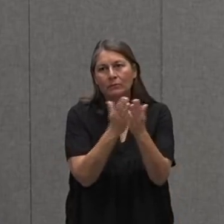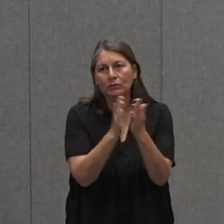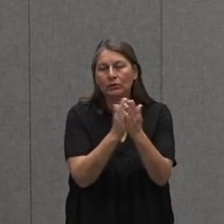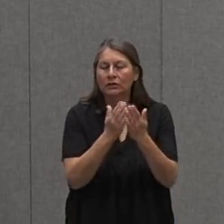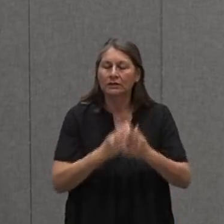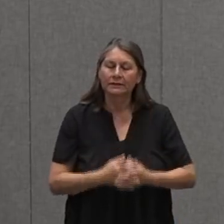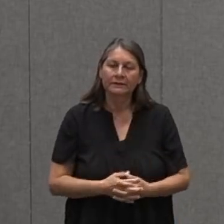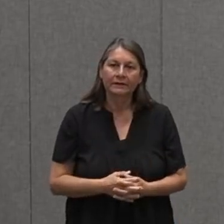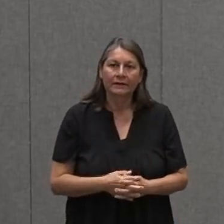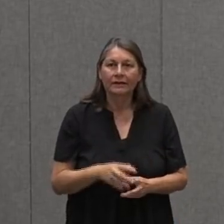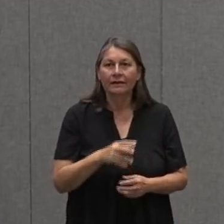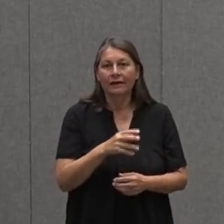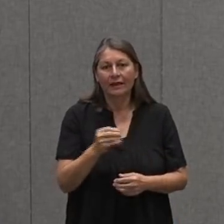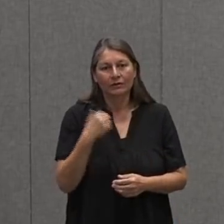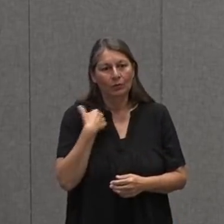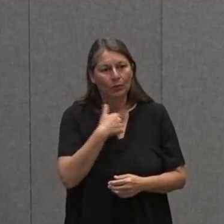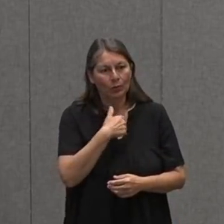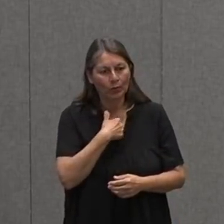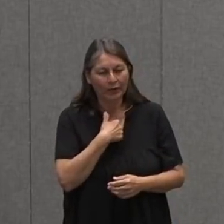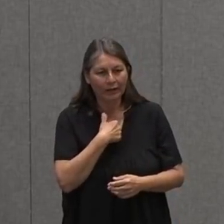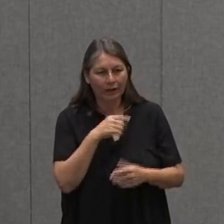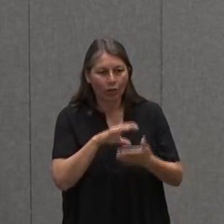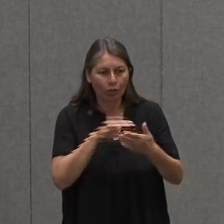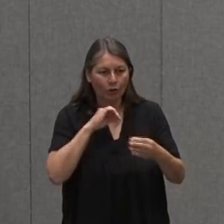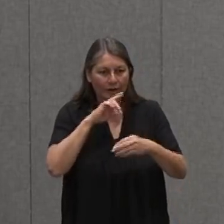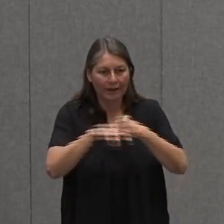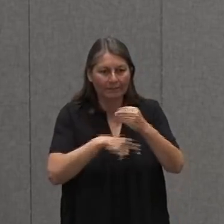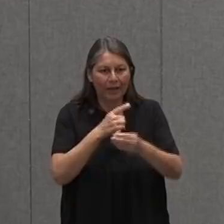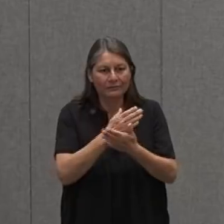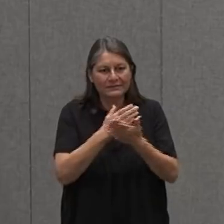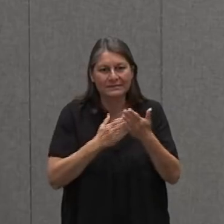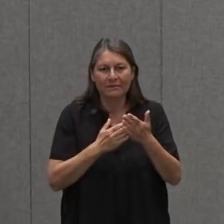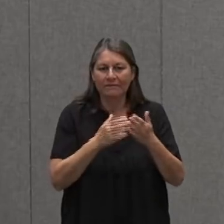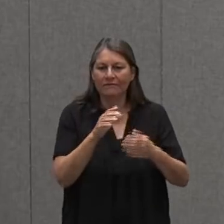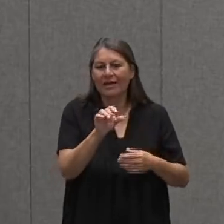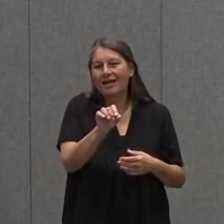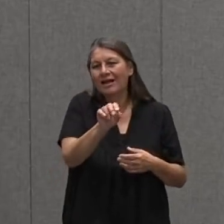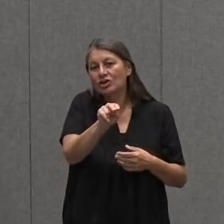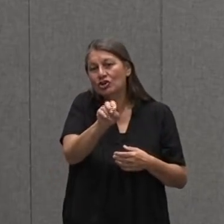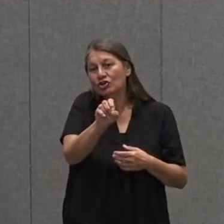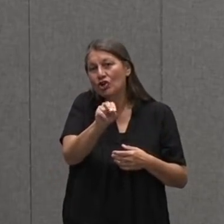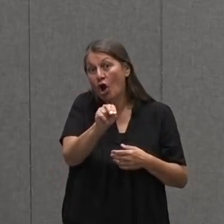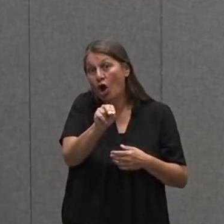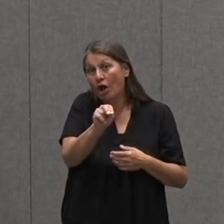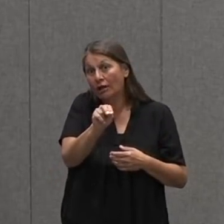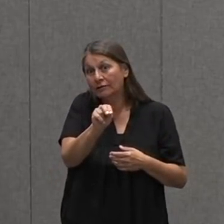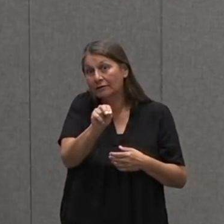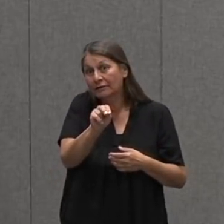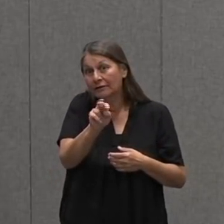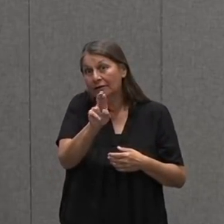And we got to hear about some of those non-fiction ideas inside a fiction story, right?